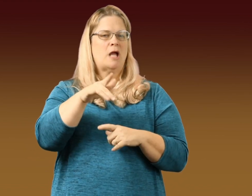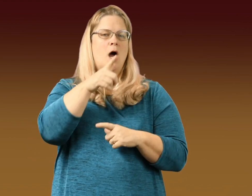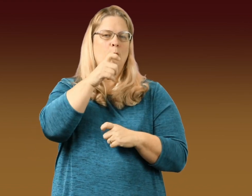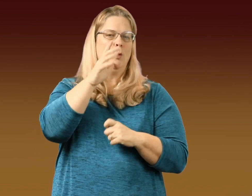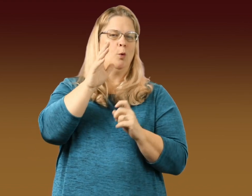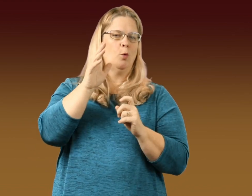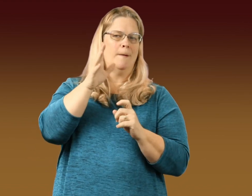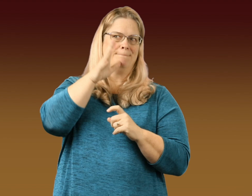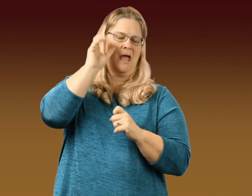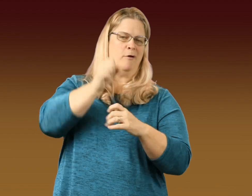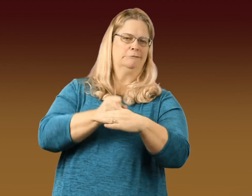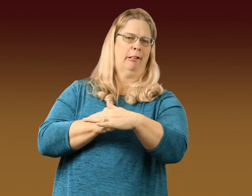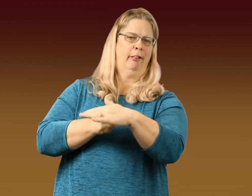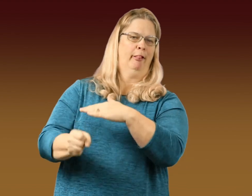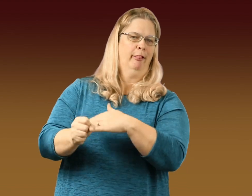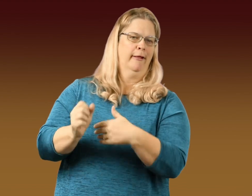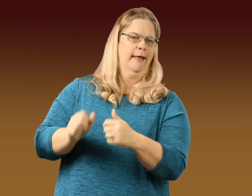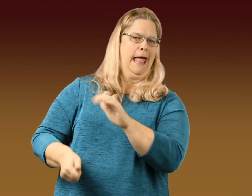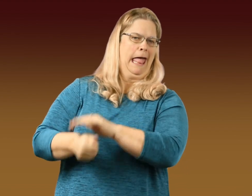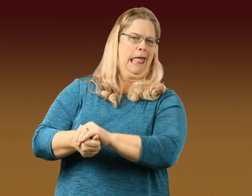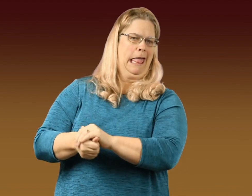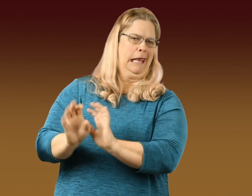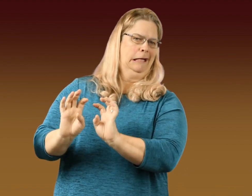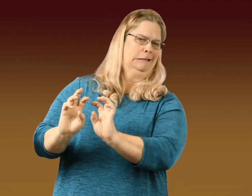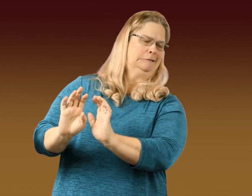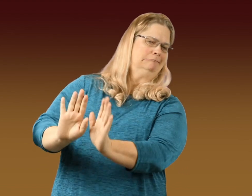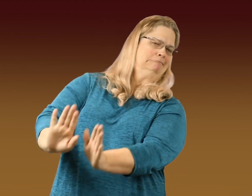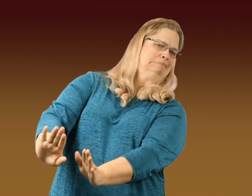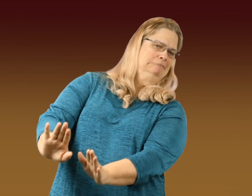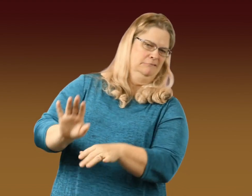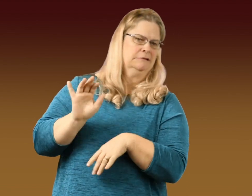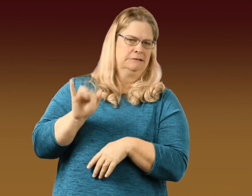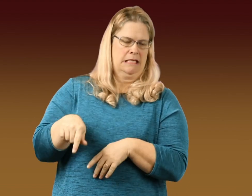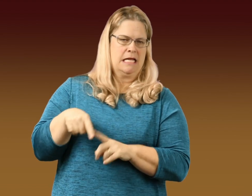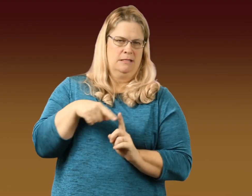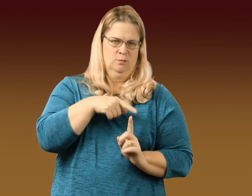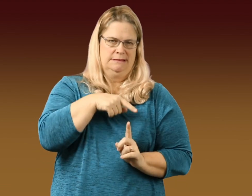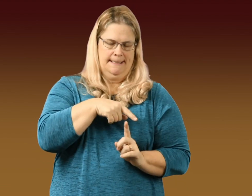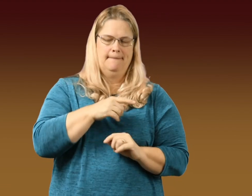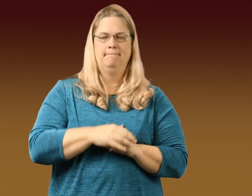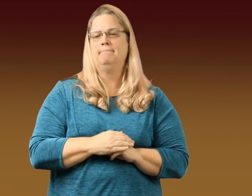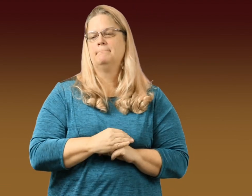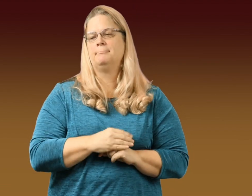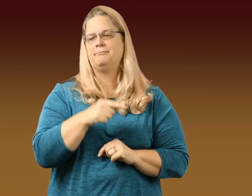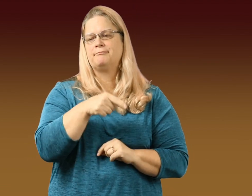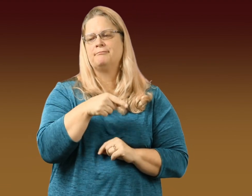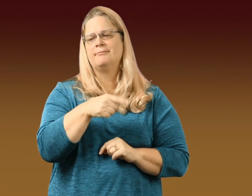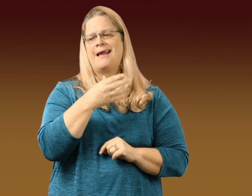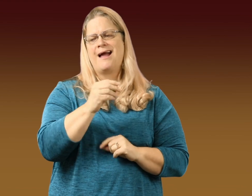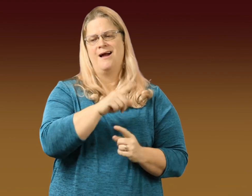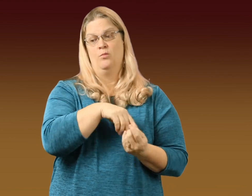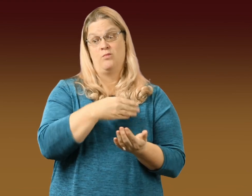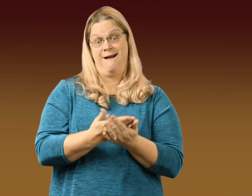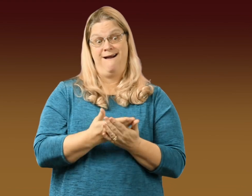He was the type of child who his parents had sheltered him, and kind of hidden him away from the world.